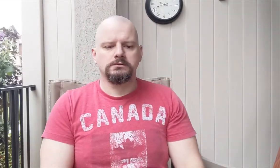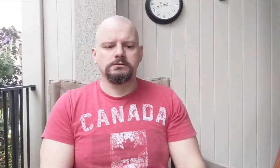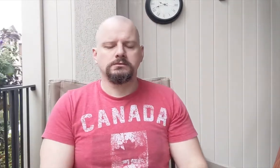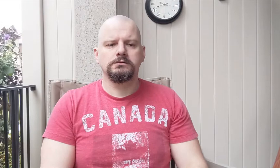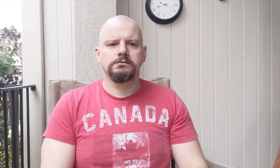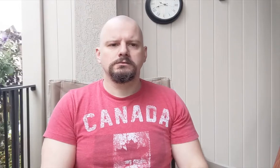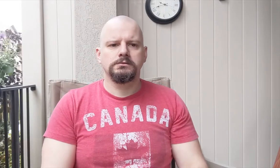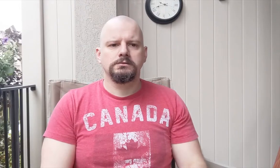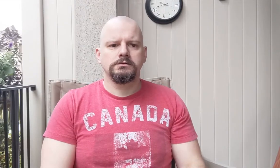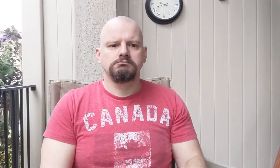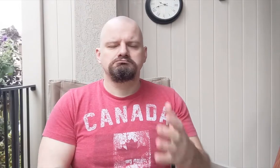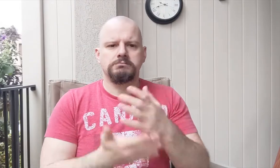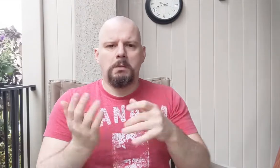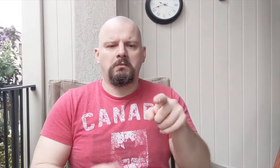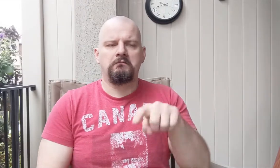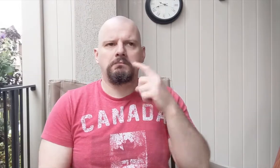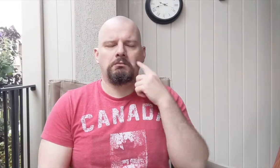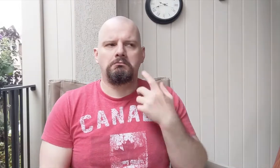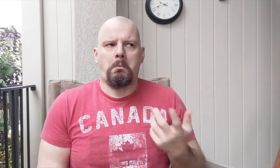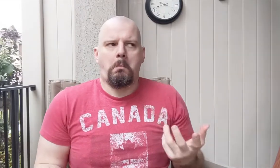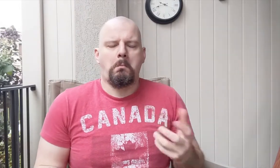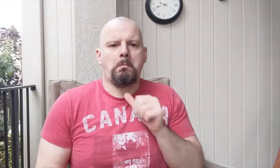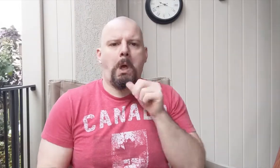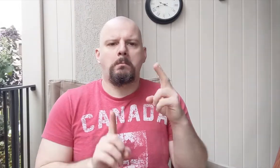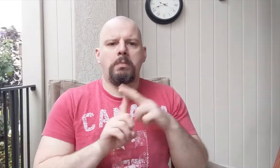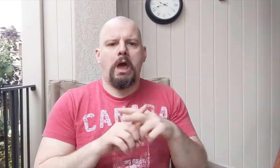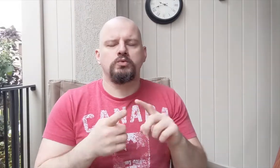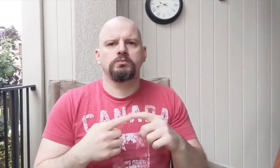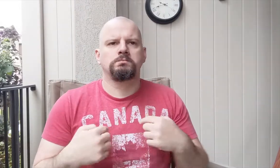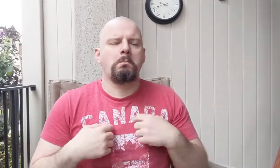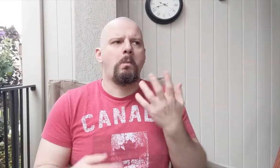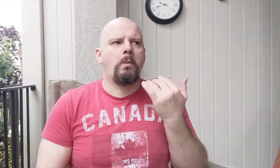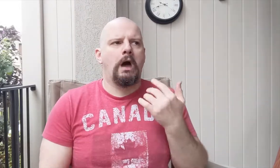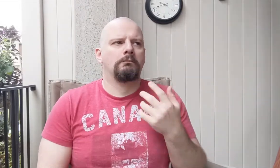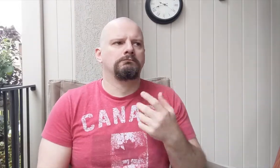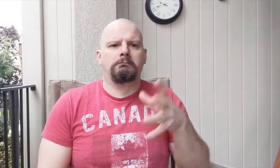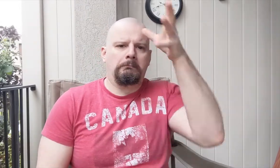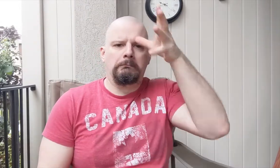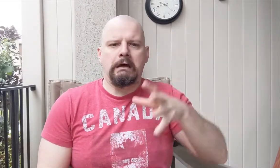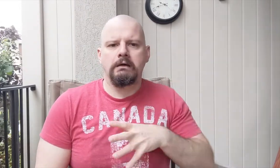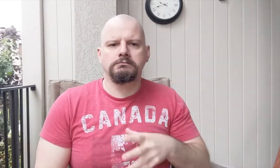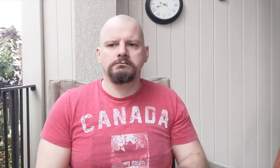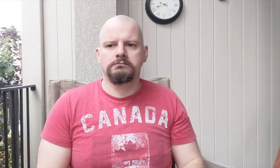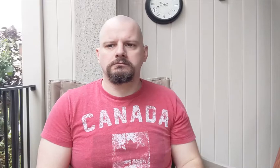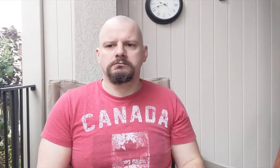Some of you may think this doesn't apply to you because you're men.